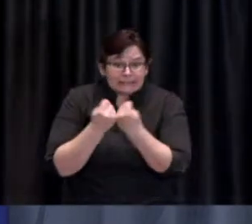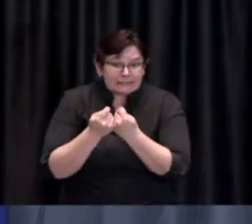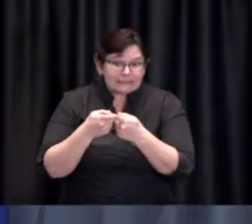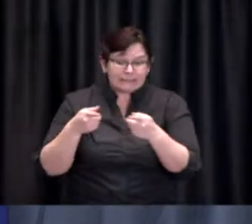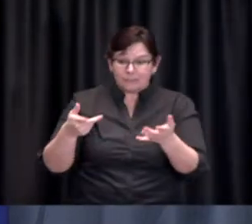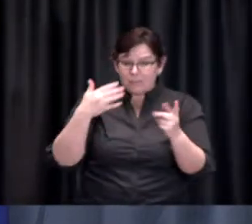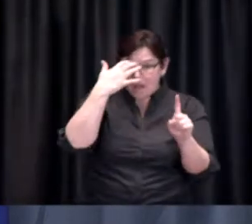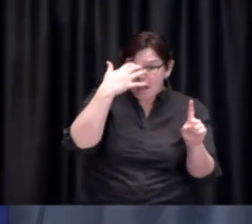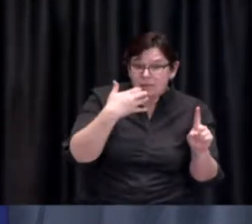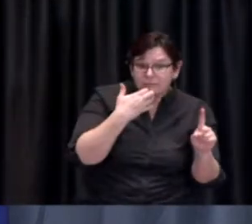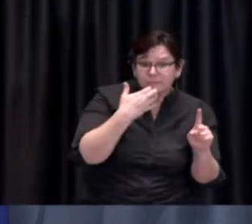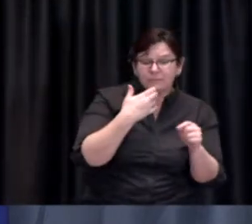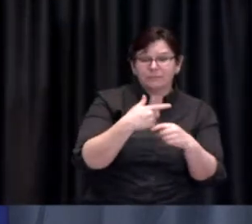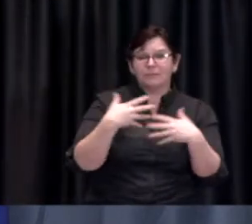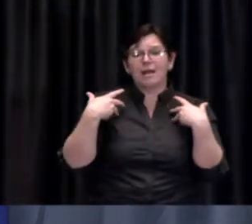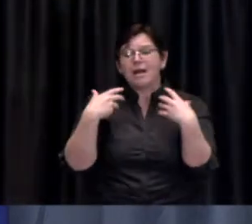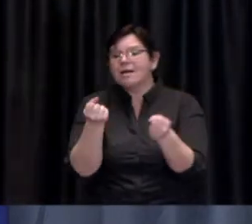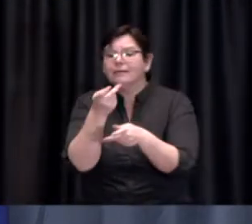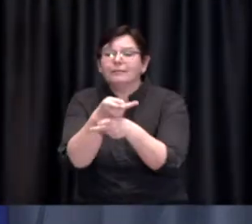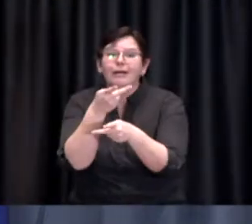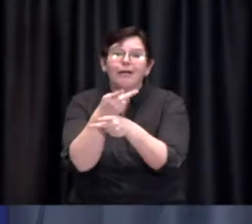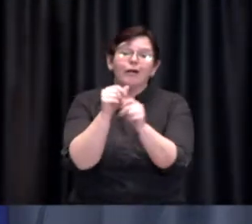we will be ready to do our part at the city.